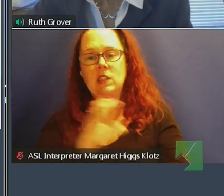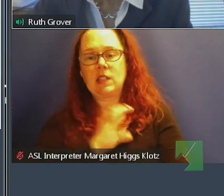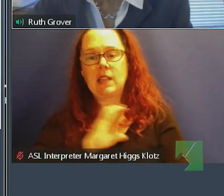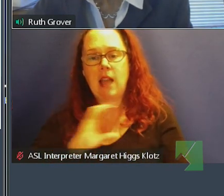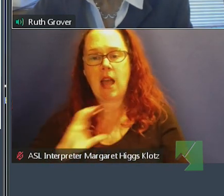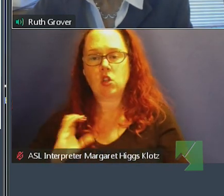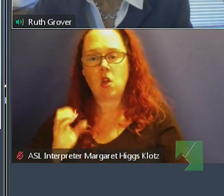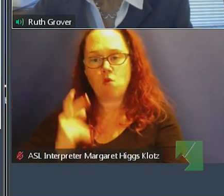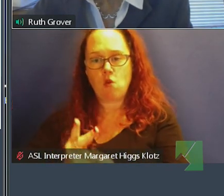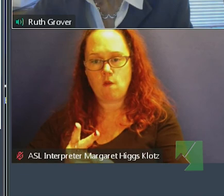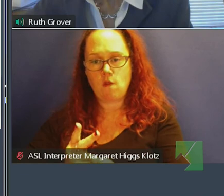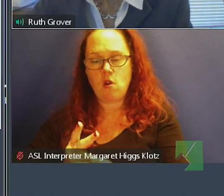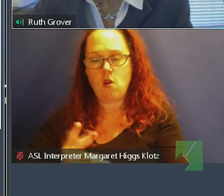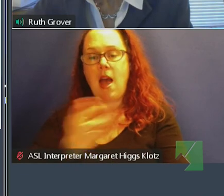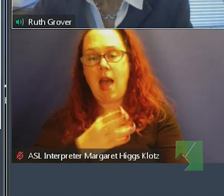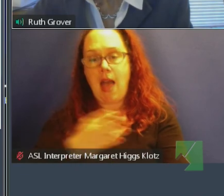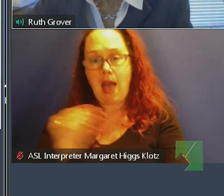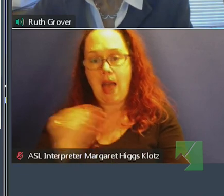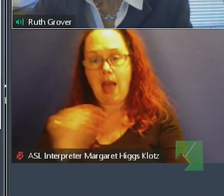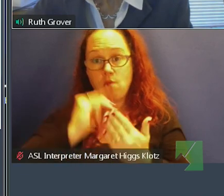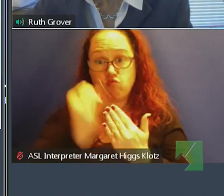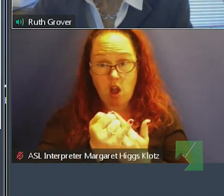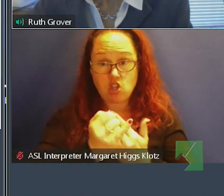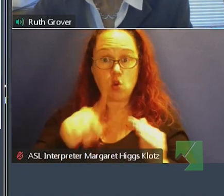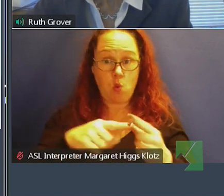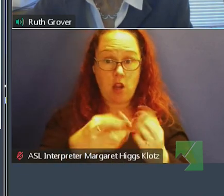And the subject project when reviewed and approved in 2019